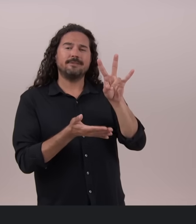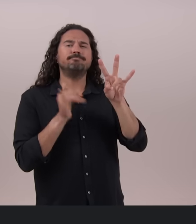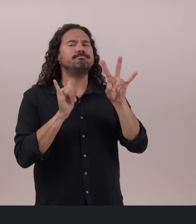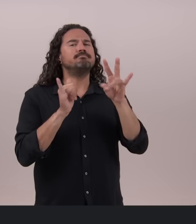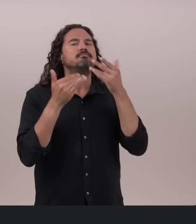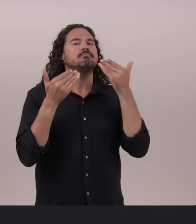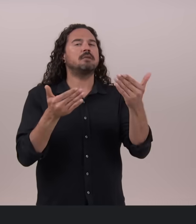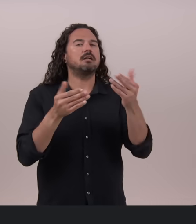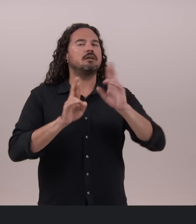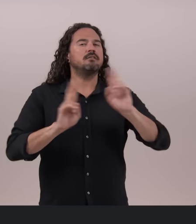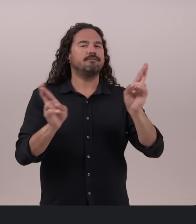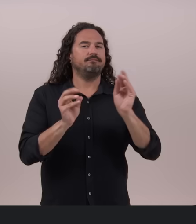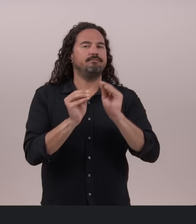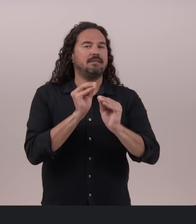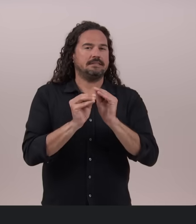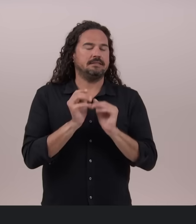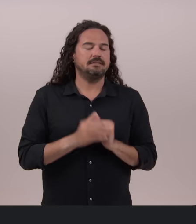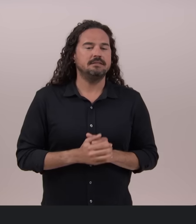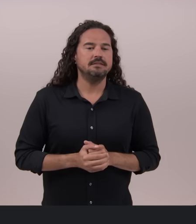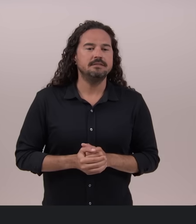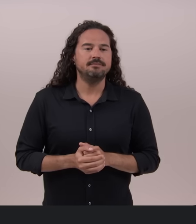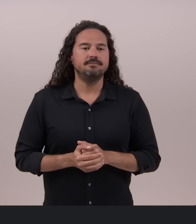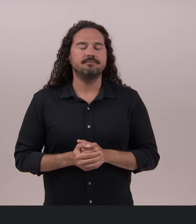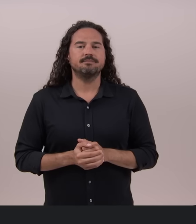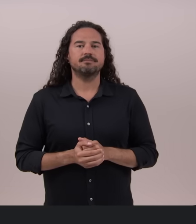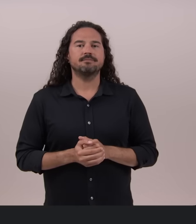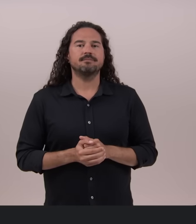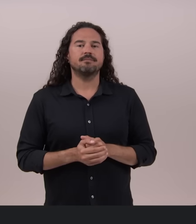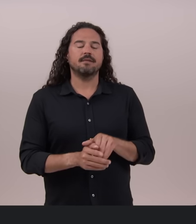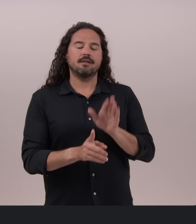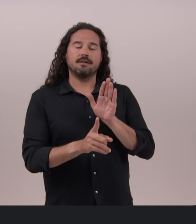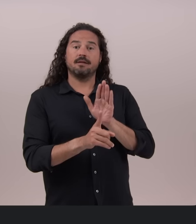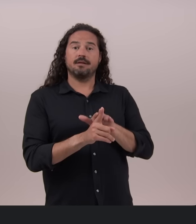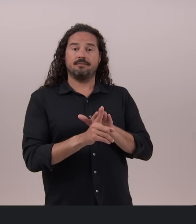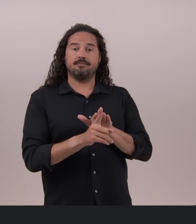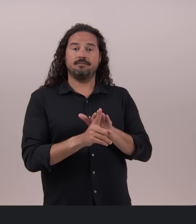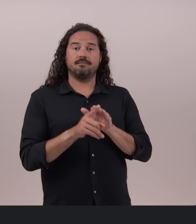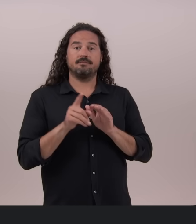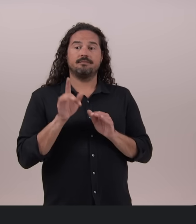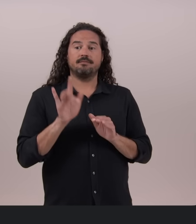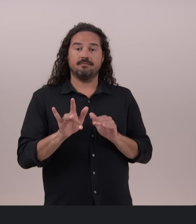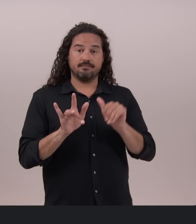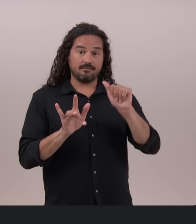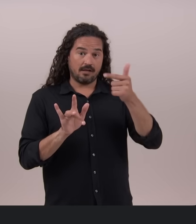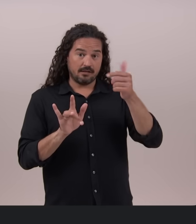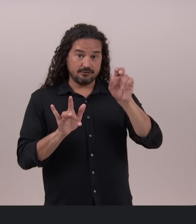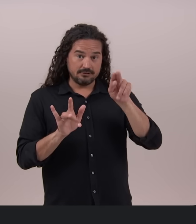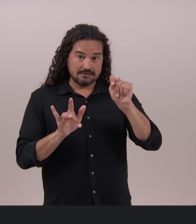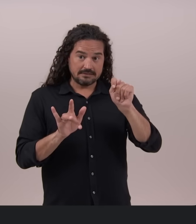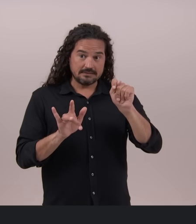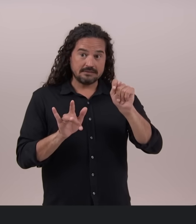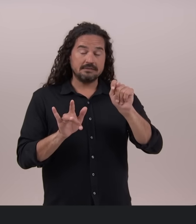Let's get that fixed. I'll go to the agent, and I'll say, okay Gemini, fix